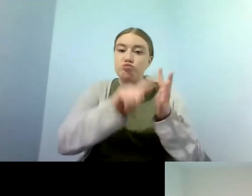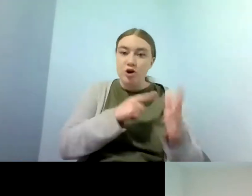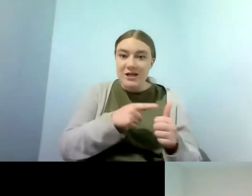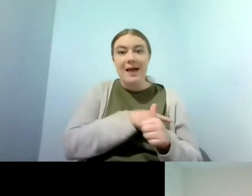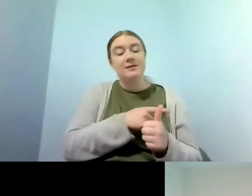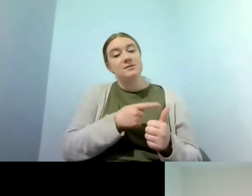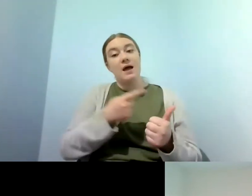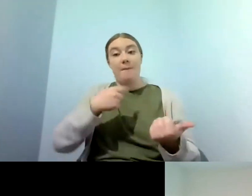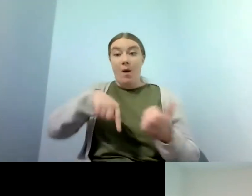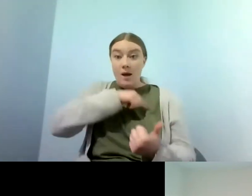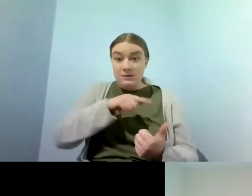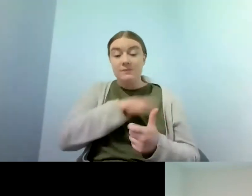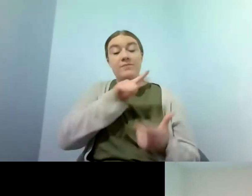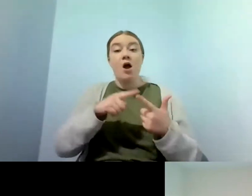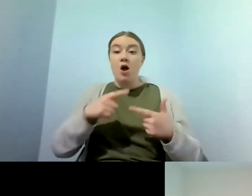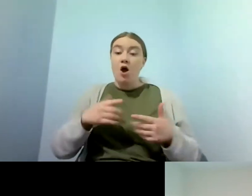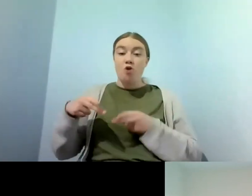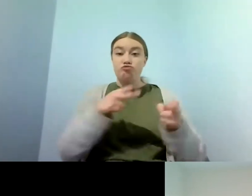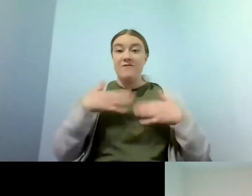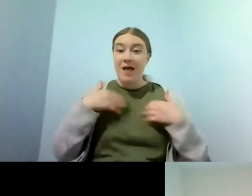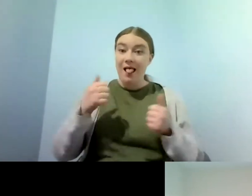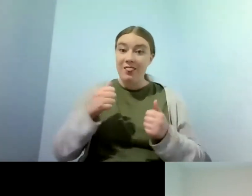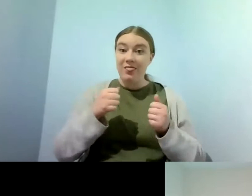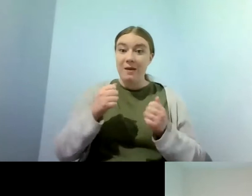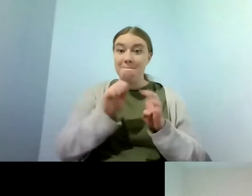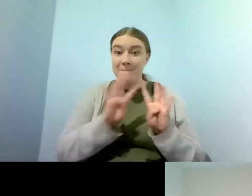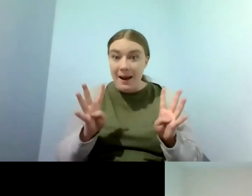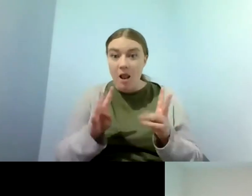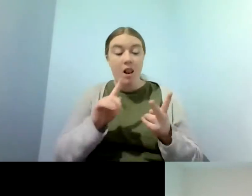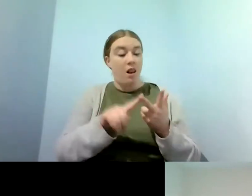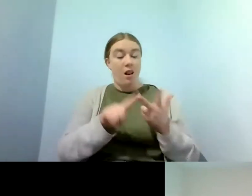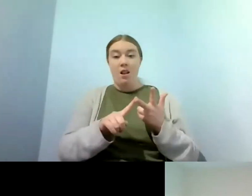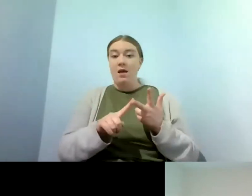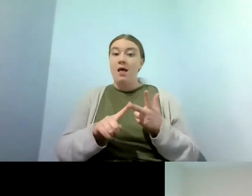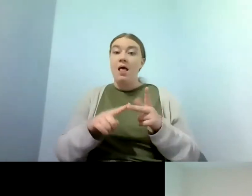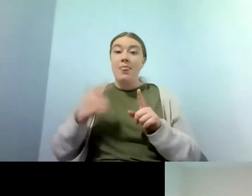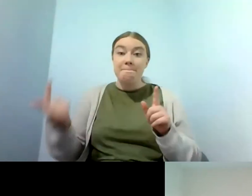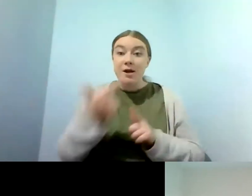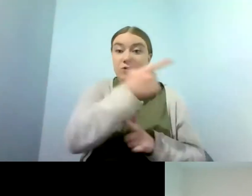we had a river health panel oh gosh what else have we had more about the migrations to um fish